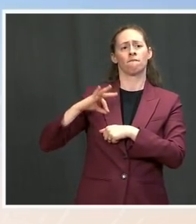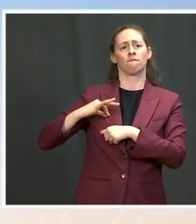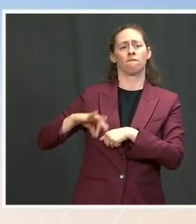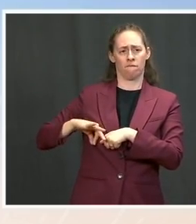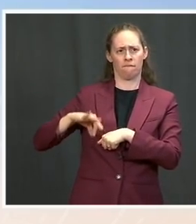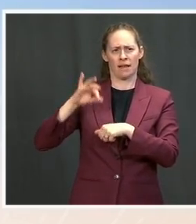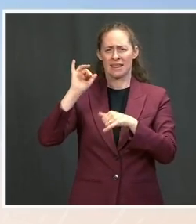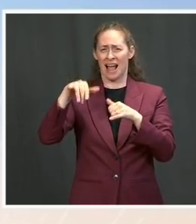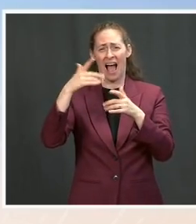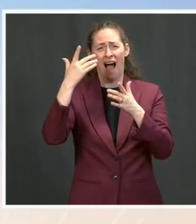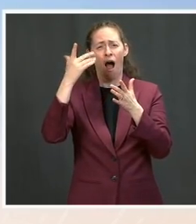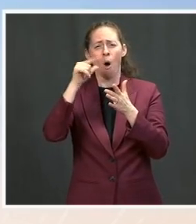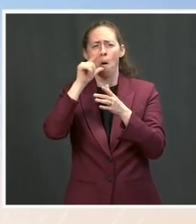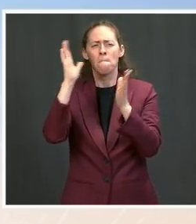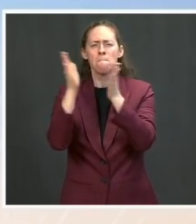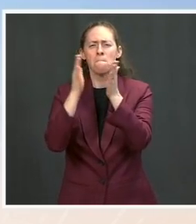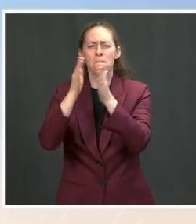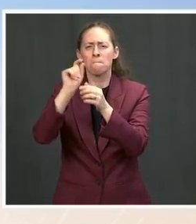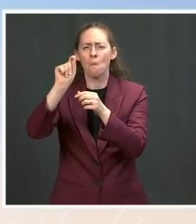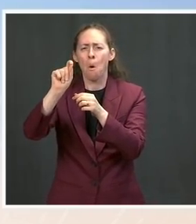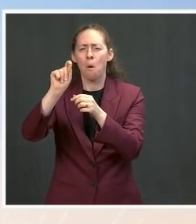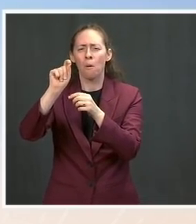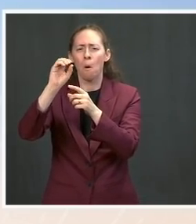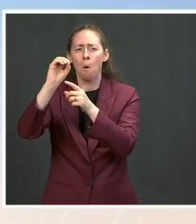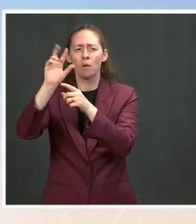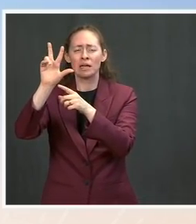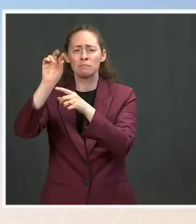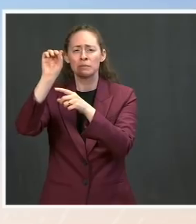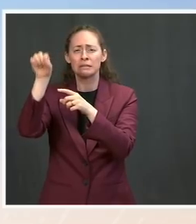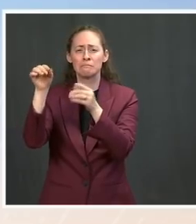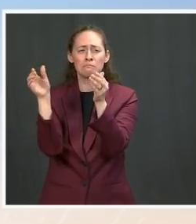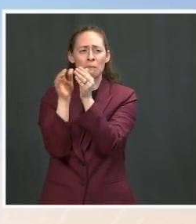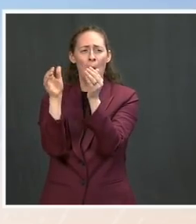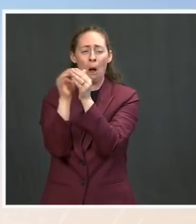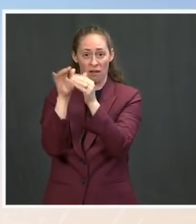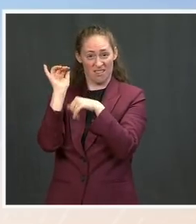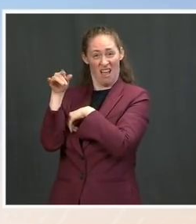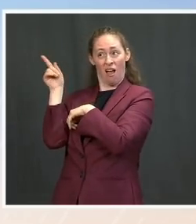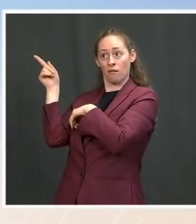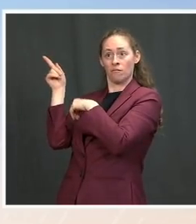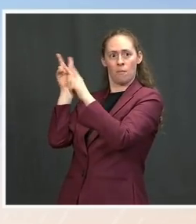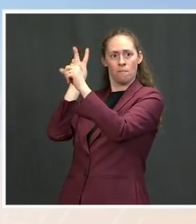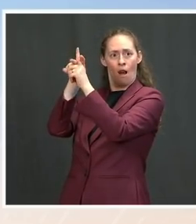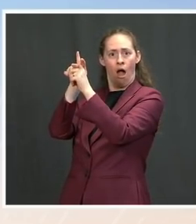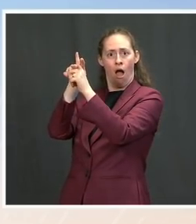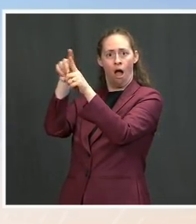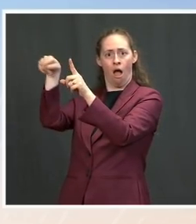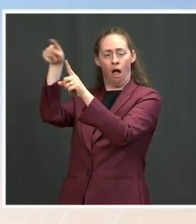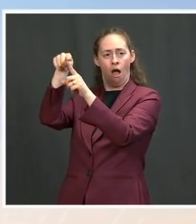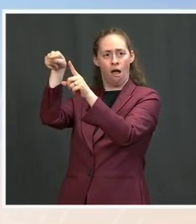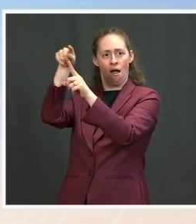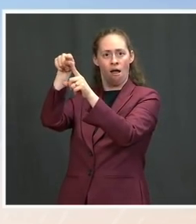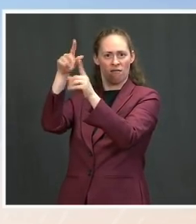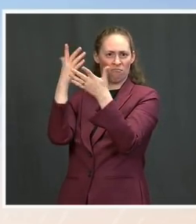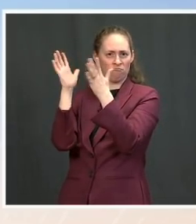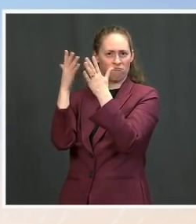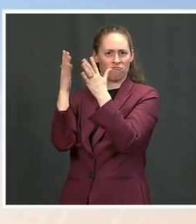I don't know what percentage of the population. That's his proposal. There are other proposals that can be put forward, but I have to look at the specific statistics